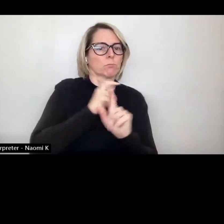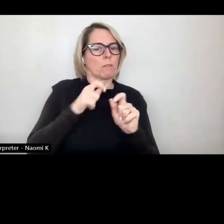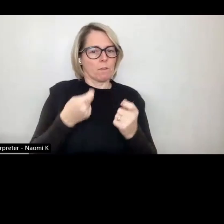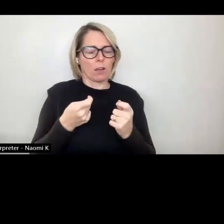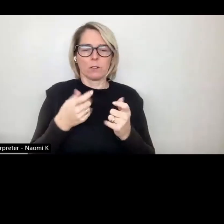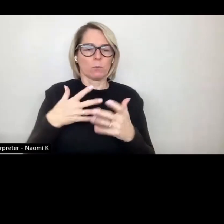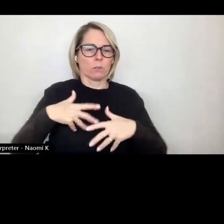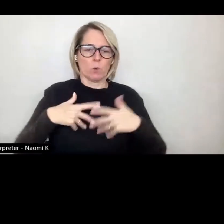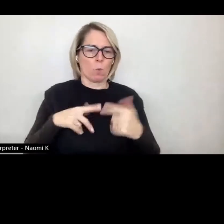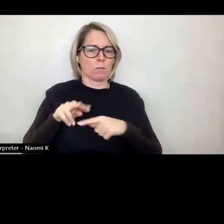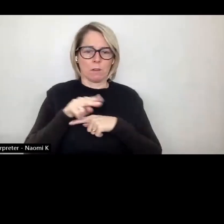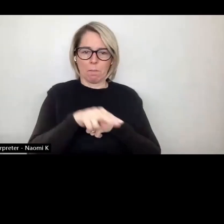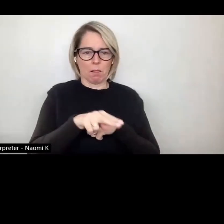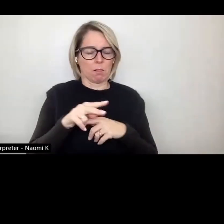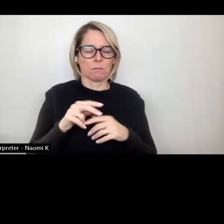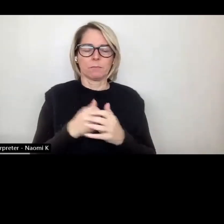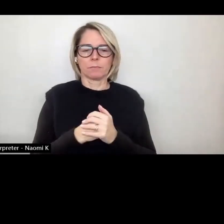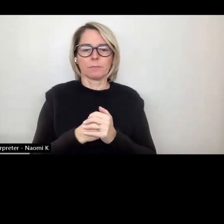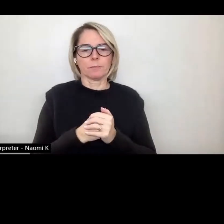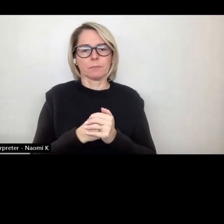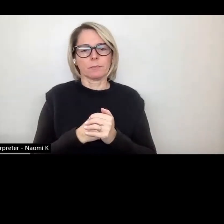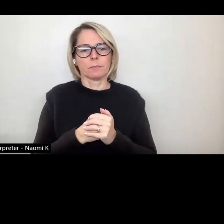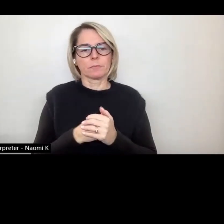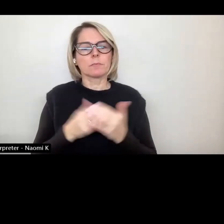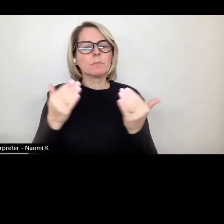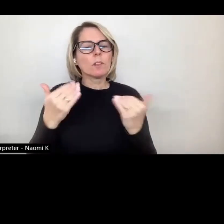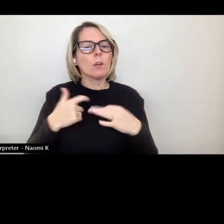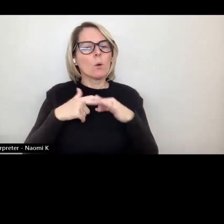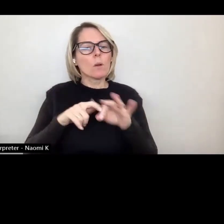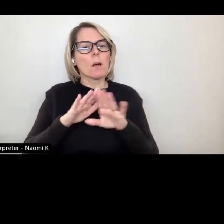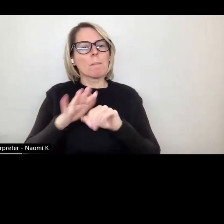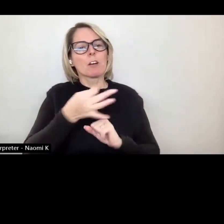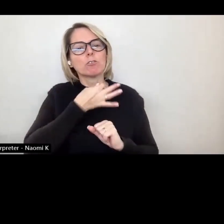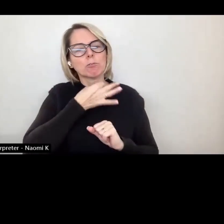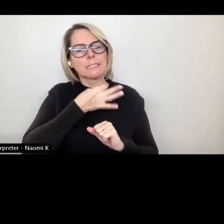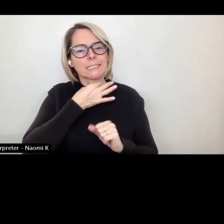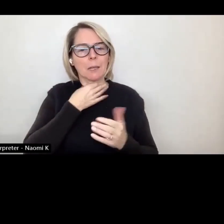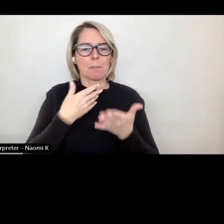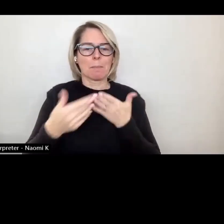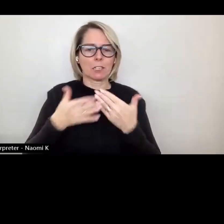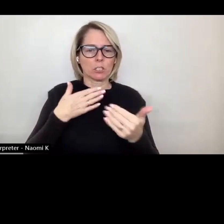There's a question about how to complete the risk management template in the attachment pack.